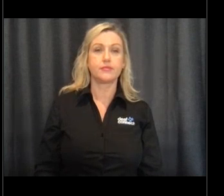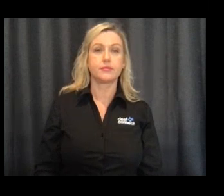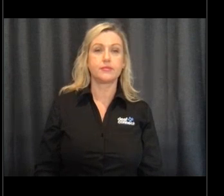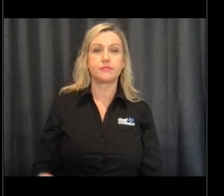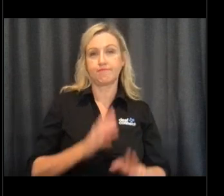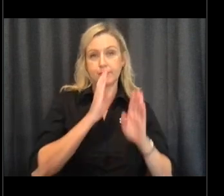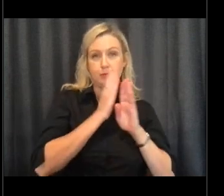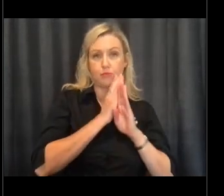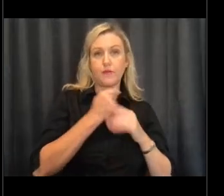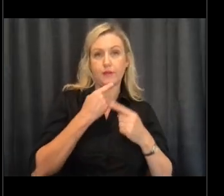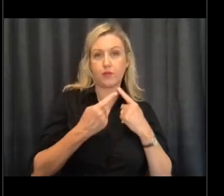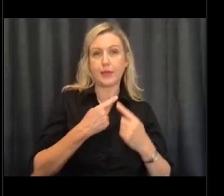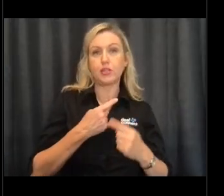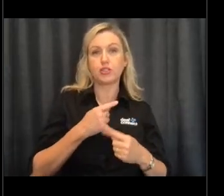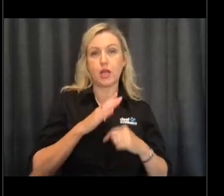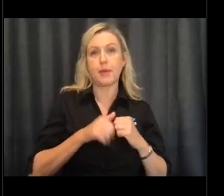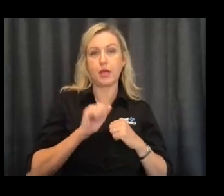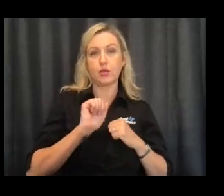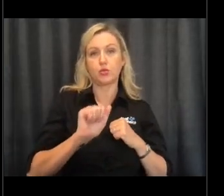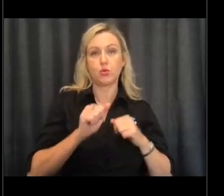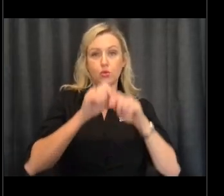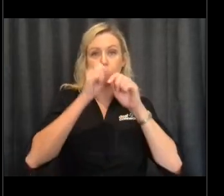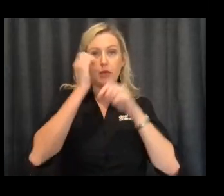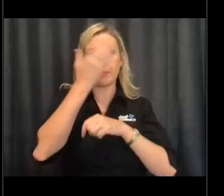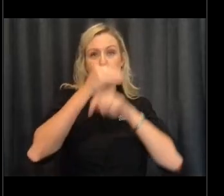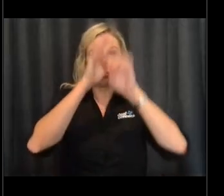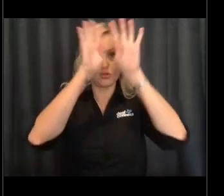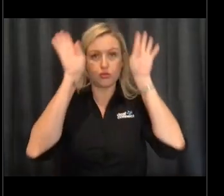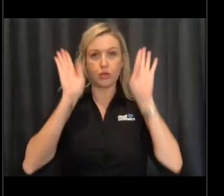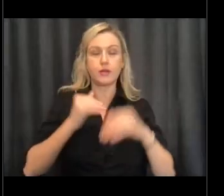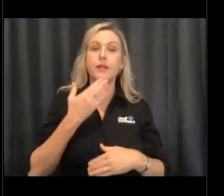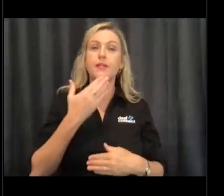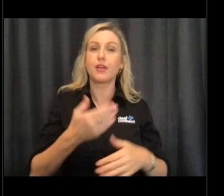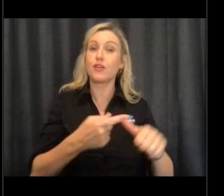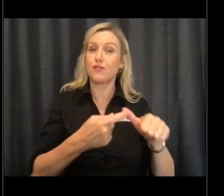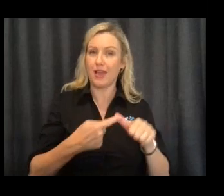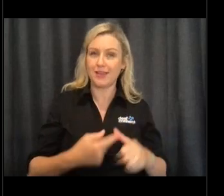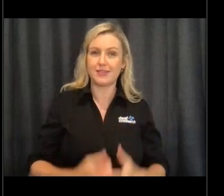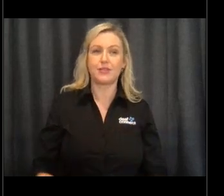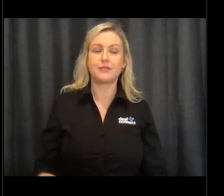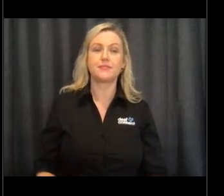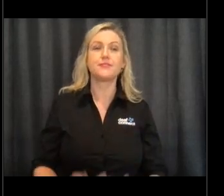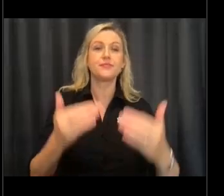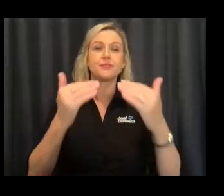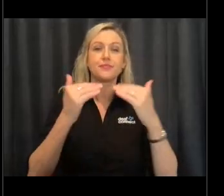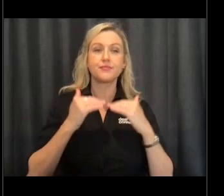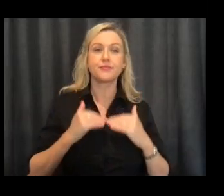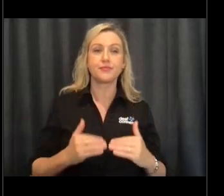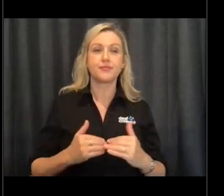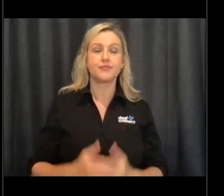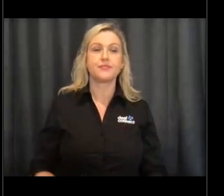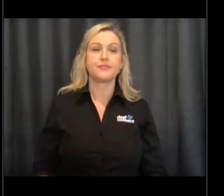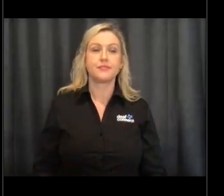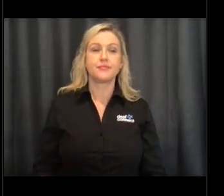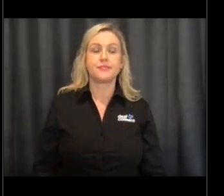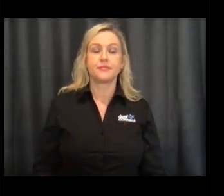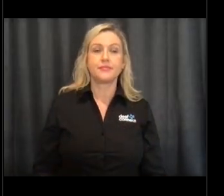Thank you. Thank you, everyone, for answering those. We'll move on to our next slide. All right.